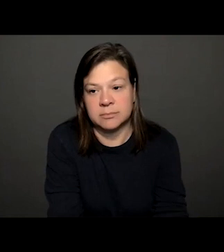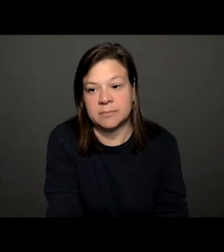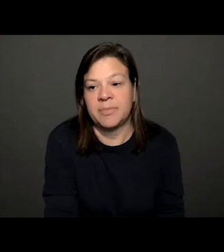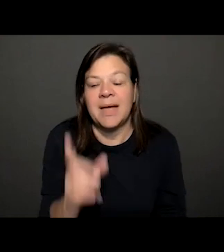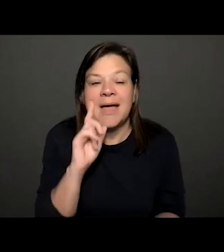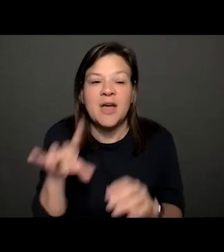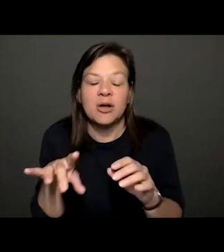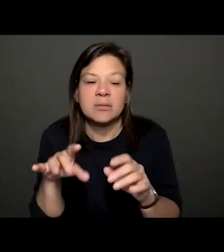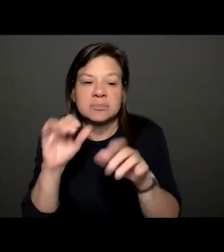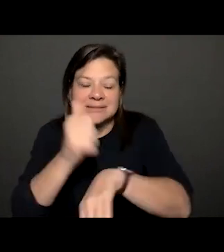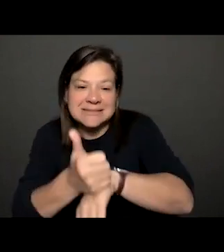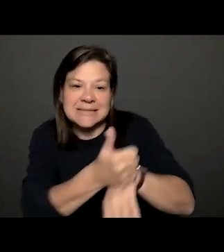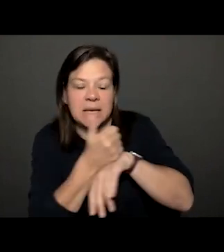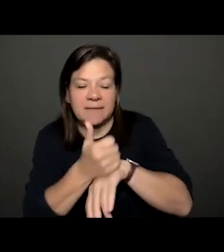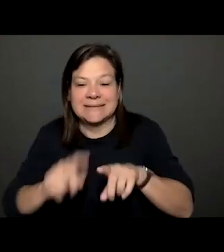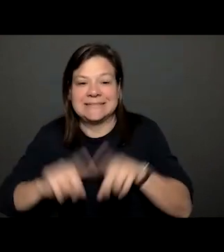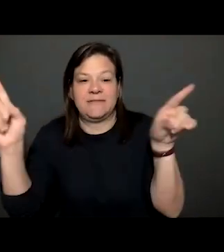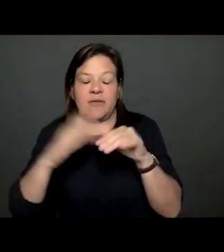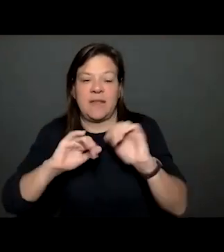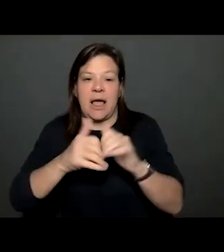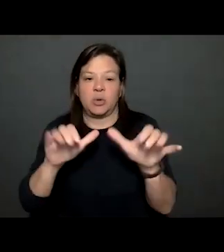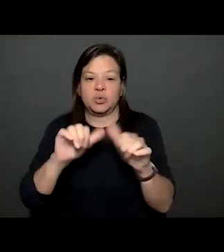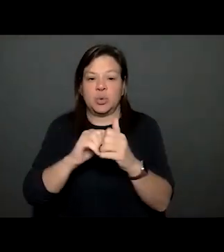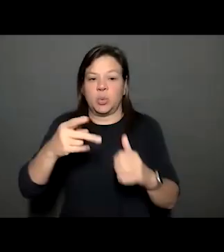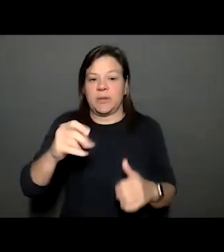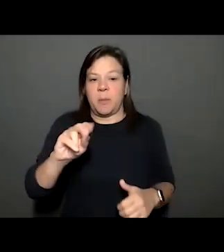WE ARE USING COMMENTS AT THE TOP OF THE FILE.